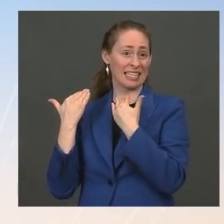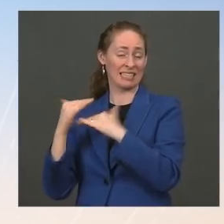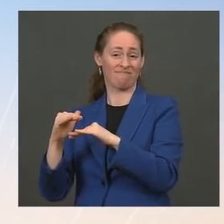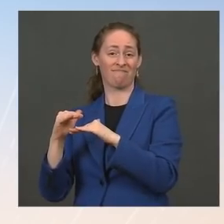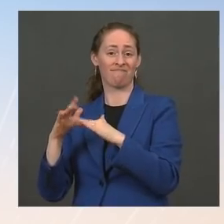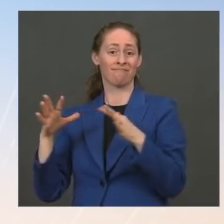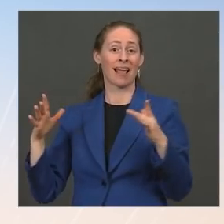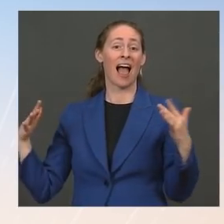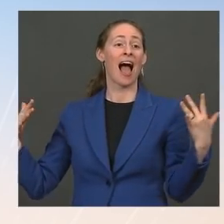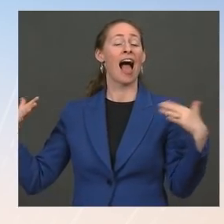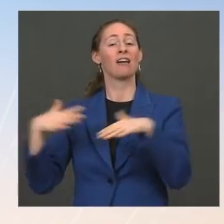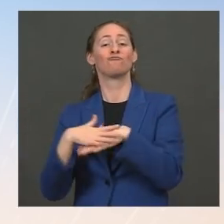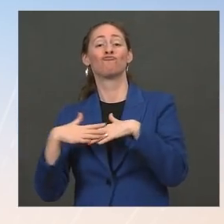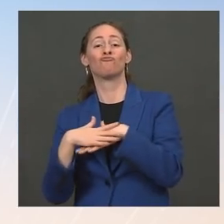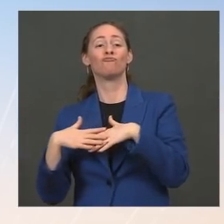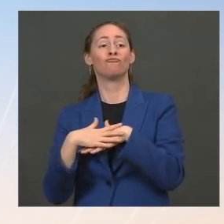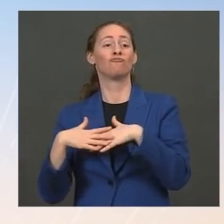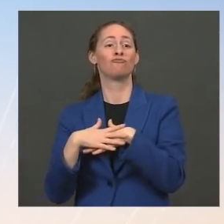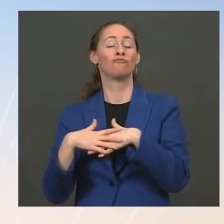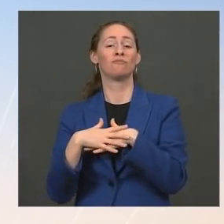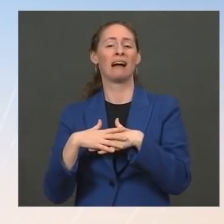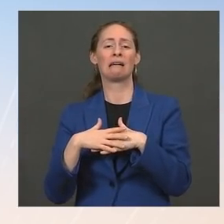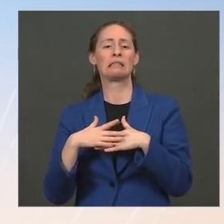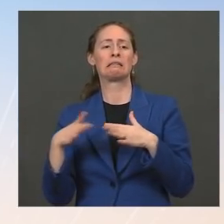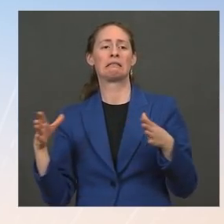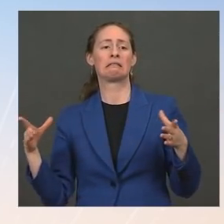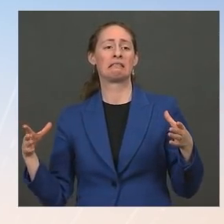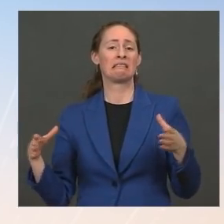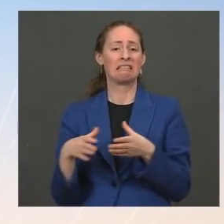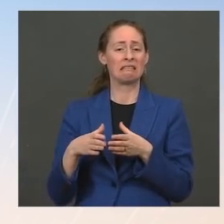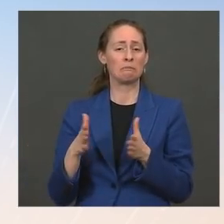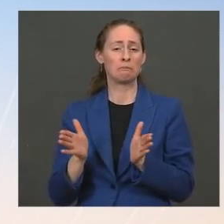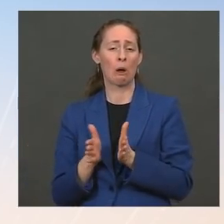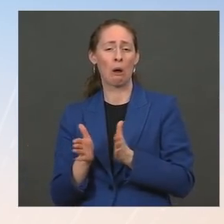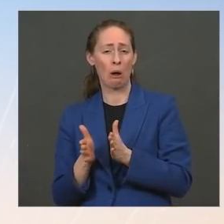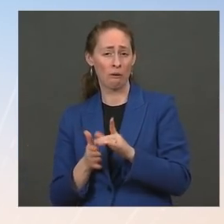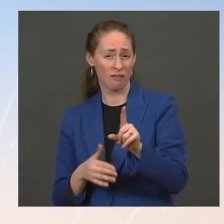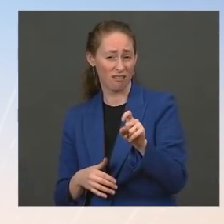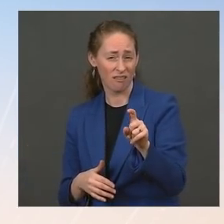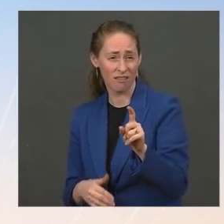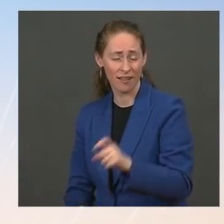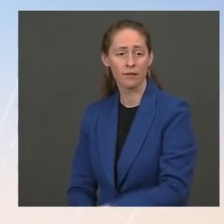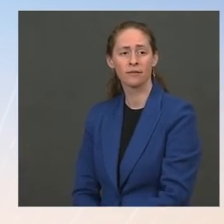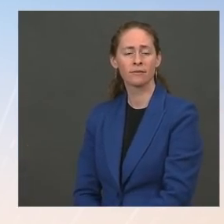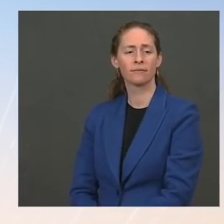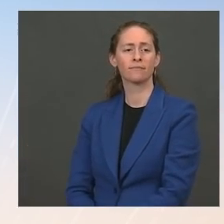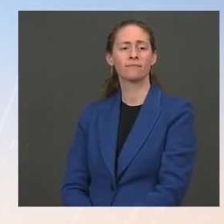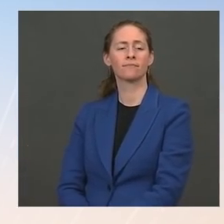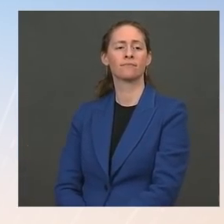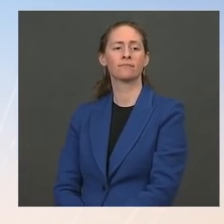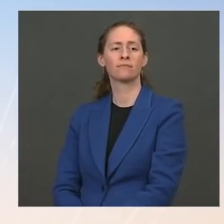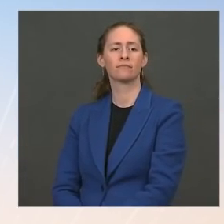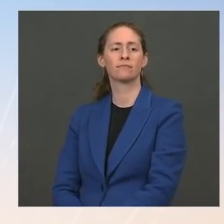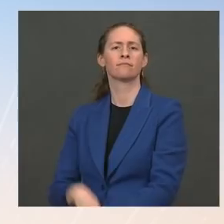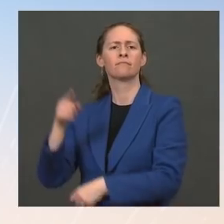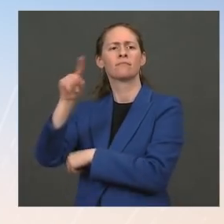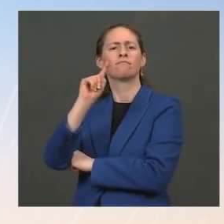Ms. Psaki: I know that the First Lady's office put out some information this morning, including the theme of the holiday season,